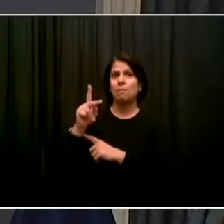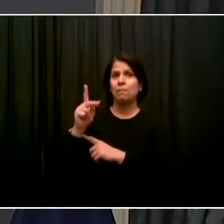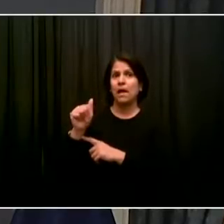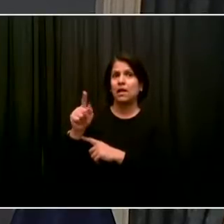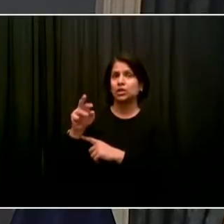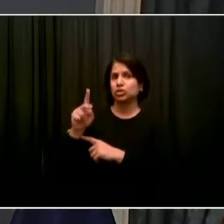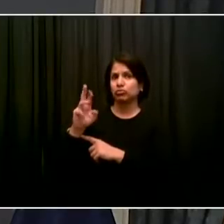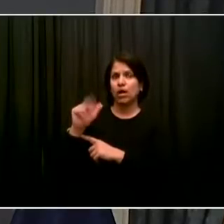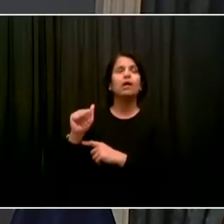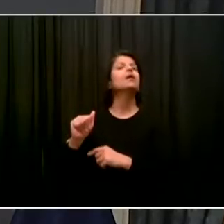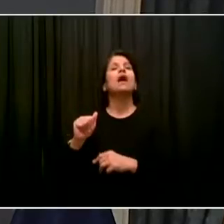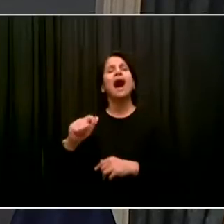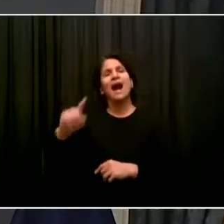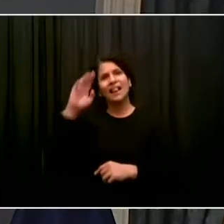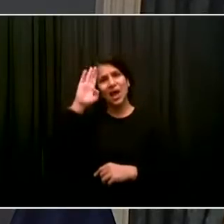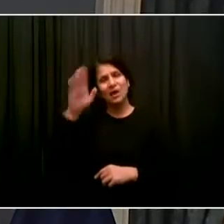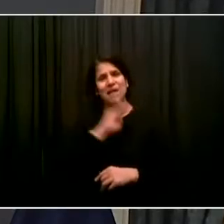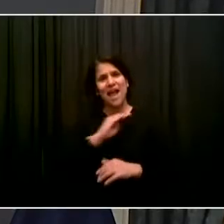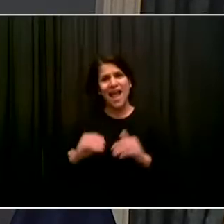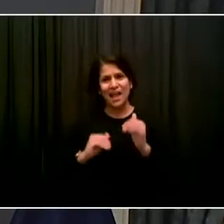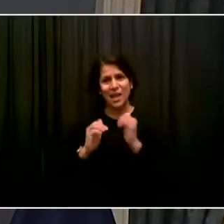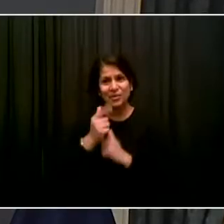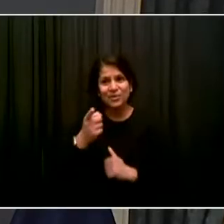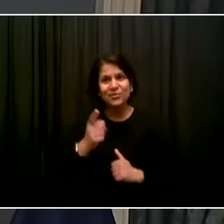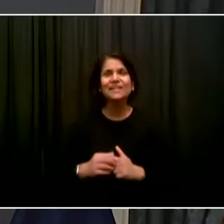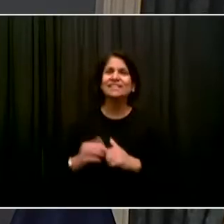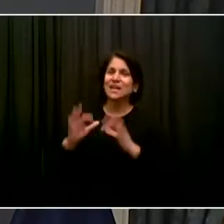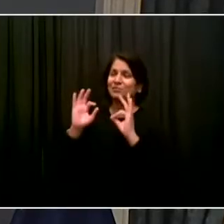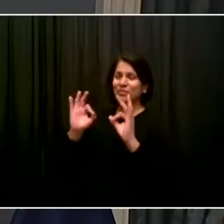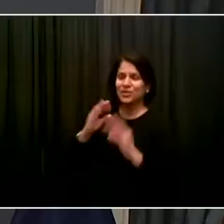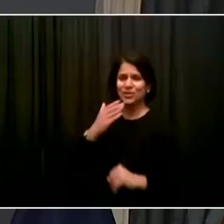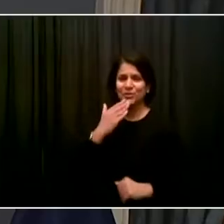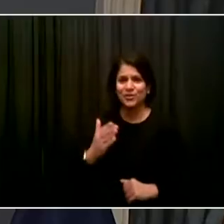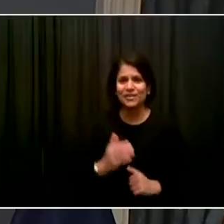THE ENXT QUESTION.